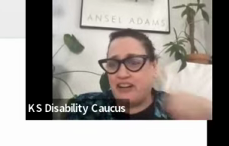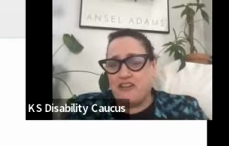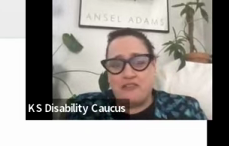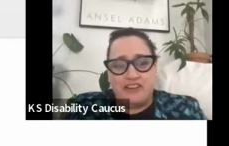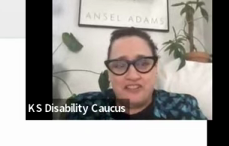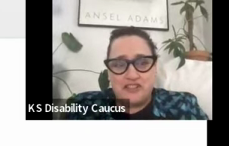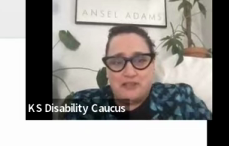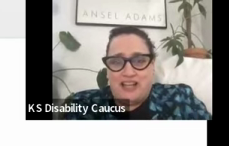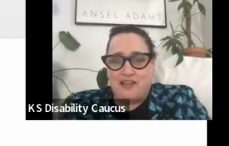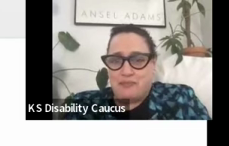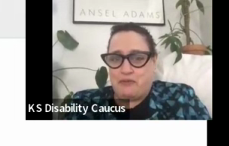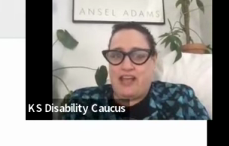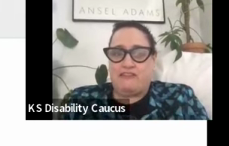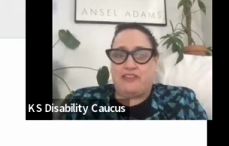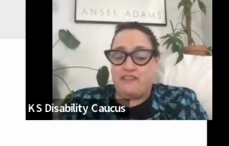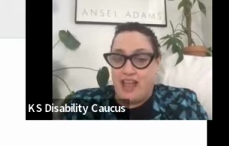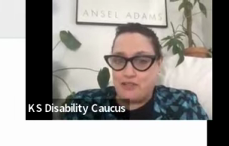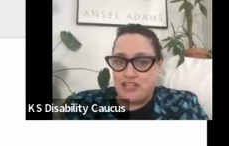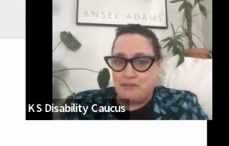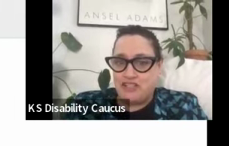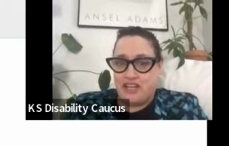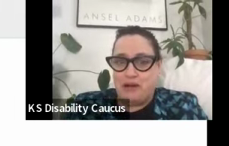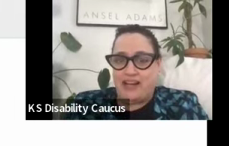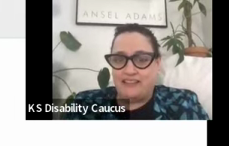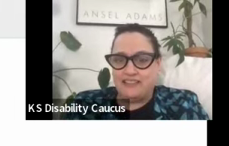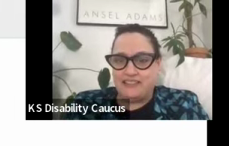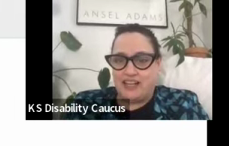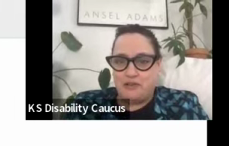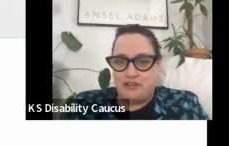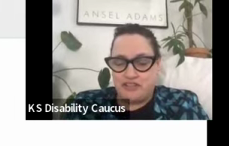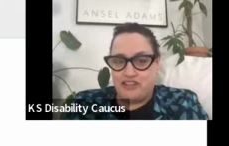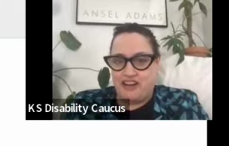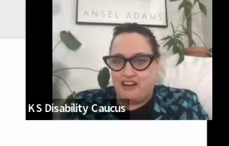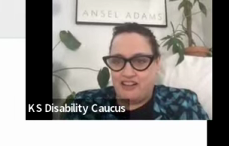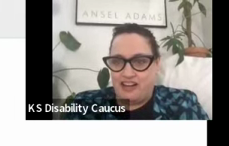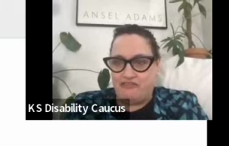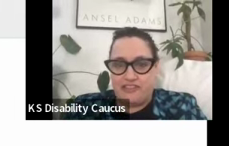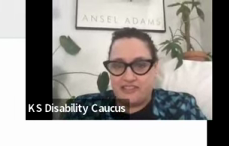Angie Brunk and Daniel Ireton. So just to remind everyone I know wee all used Zoom a lot.